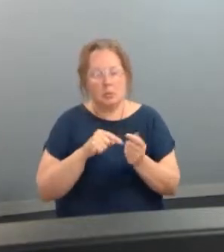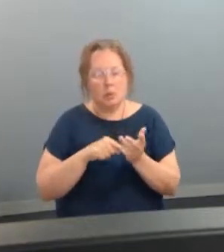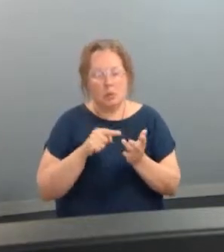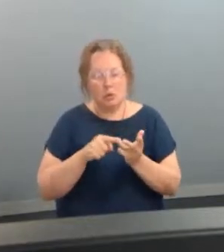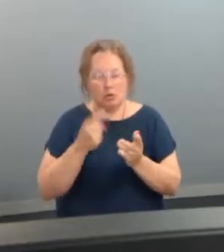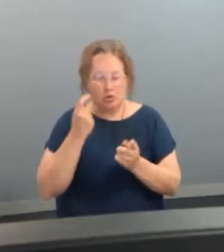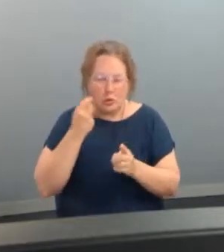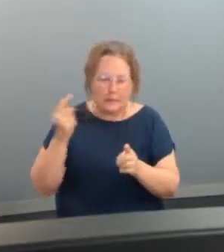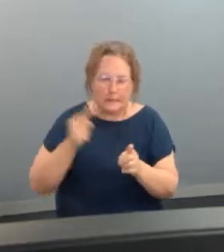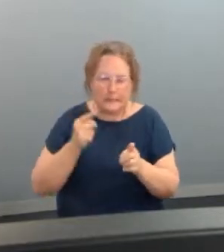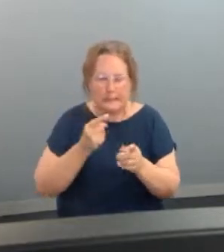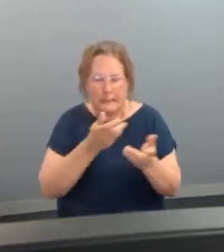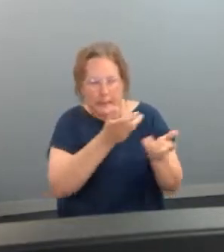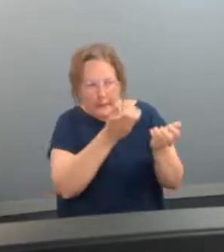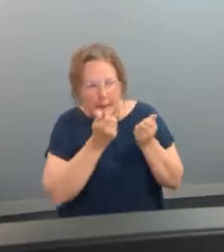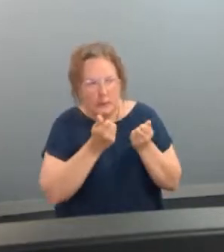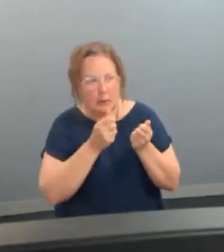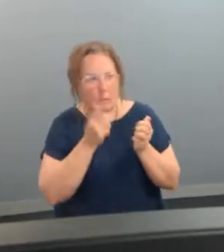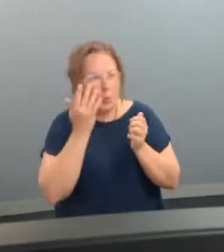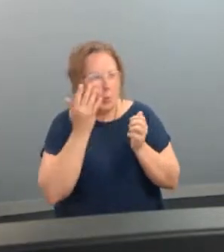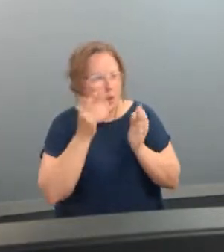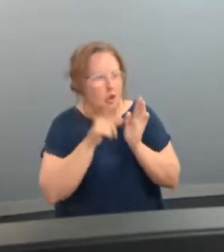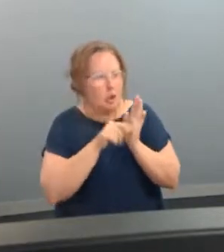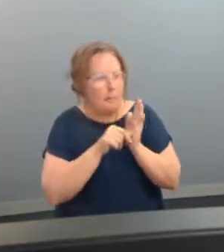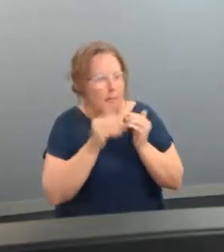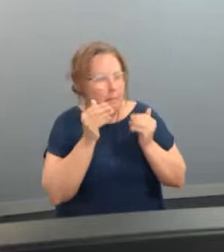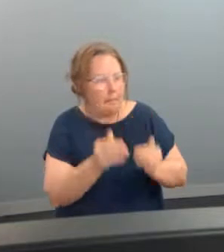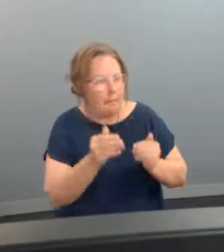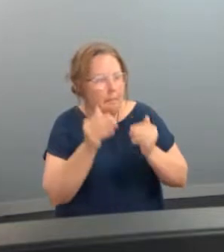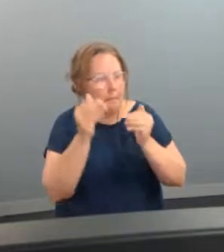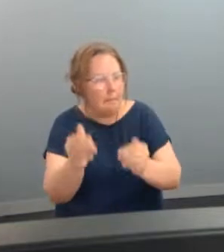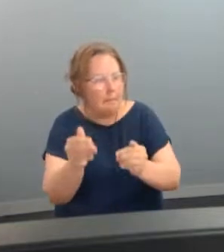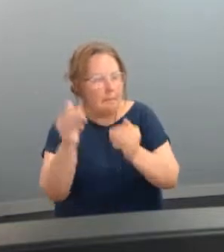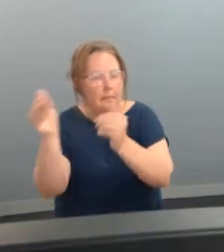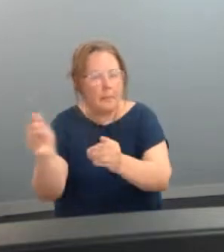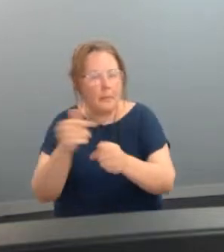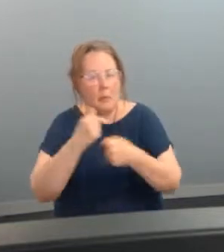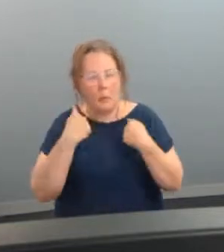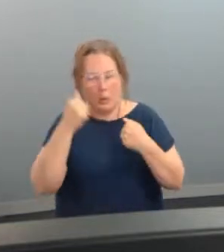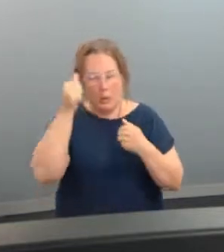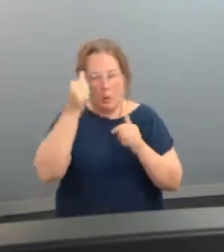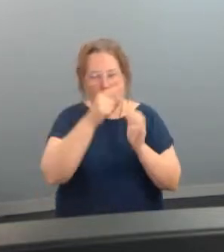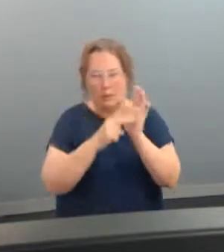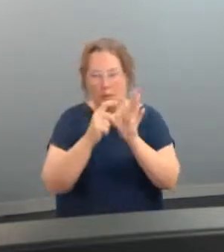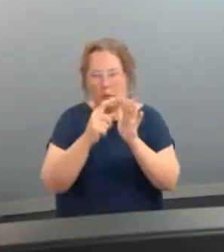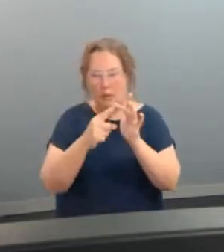implemented, but certainly it is something that we'll